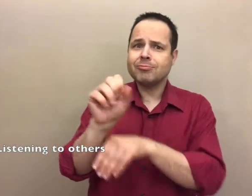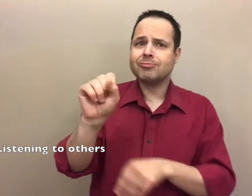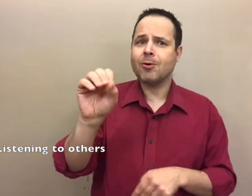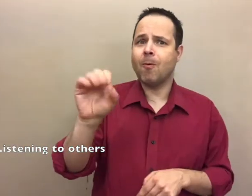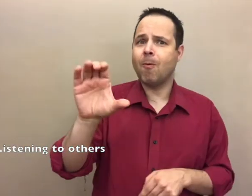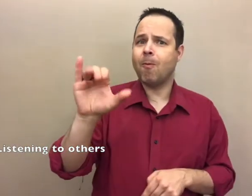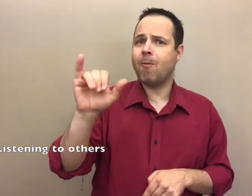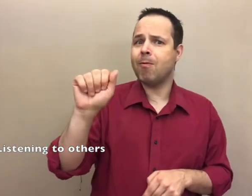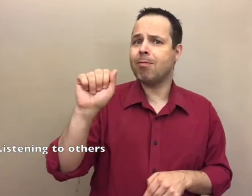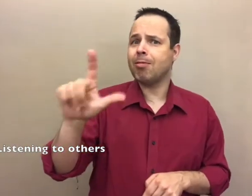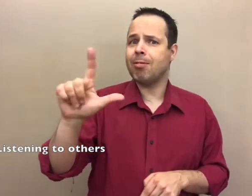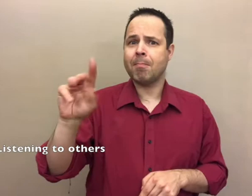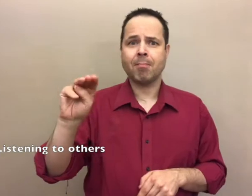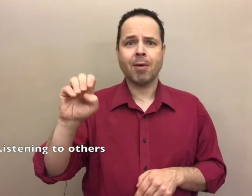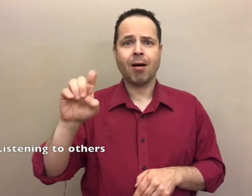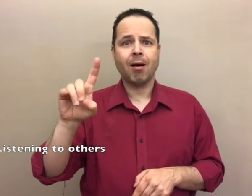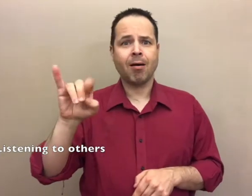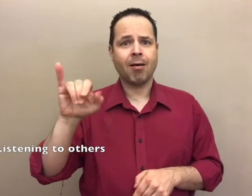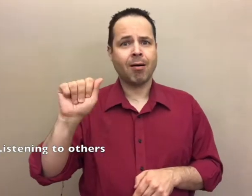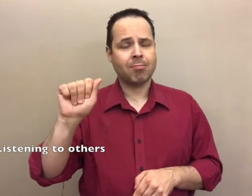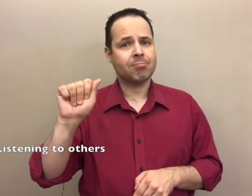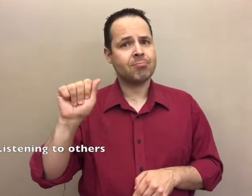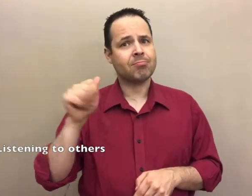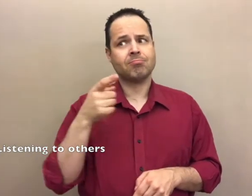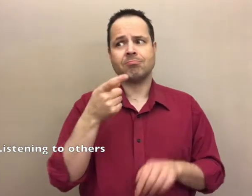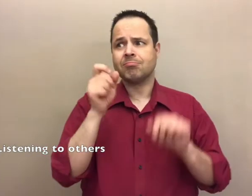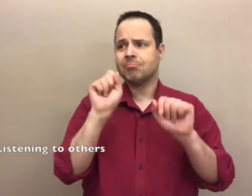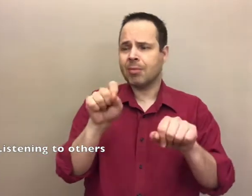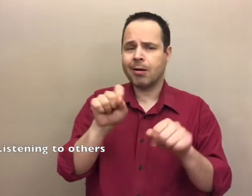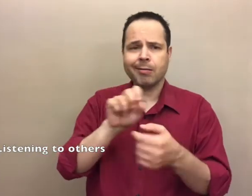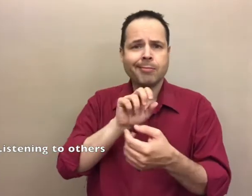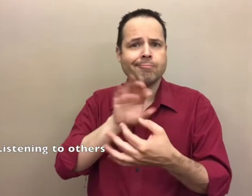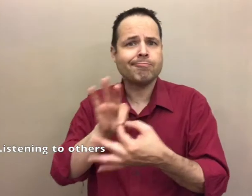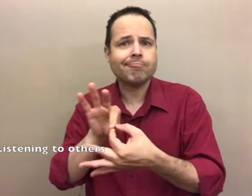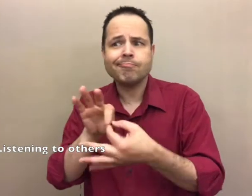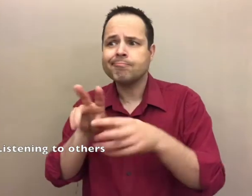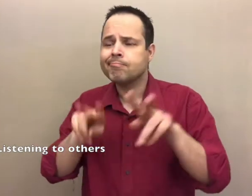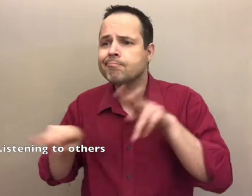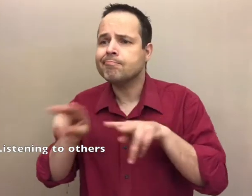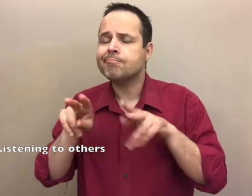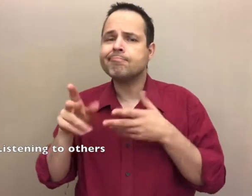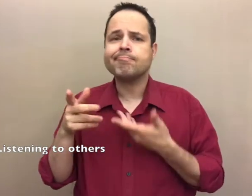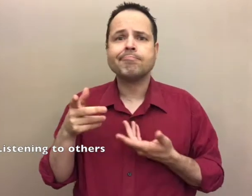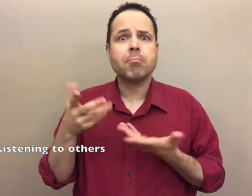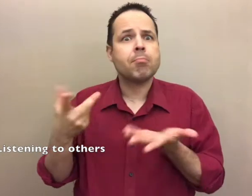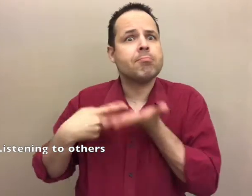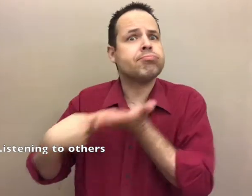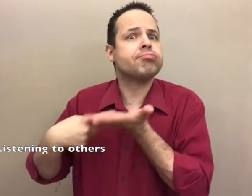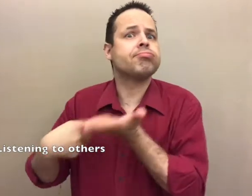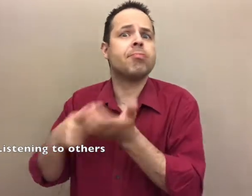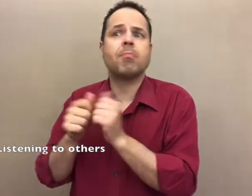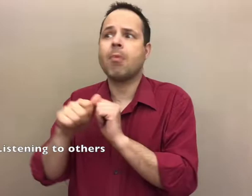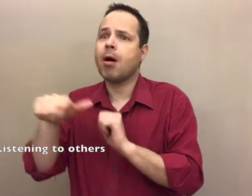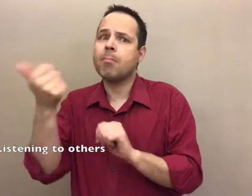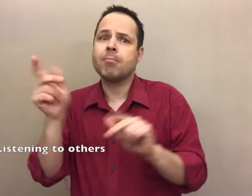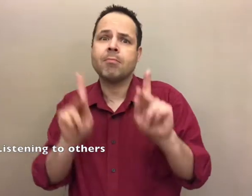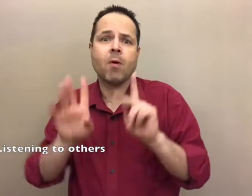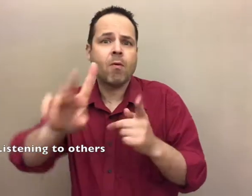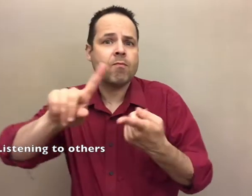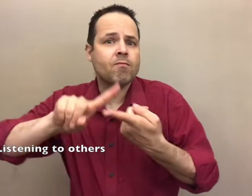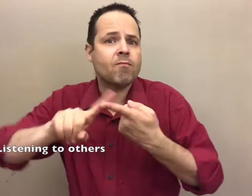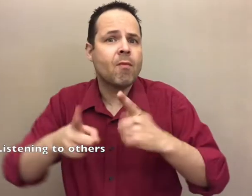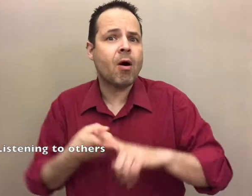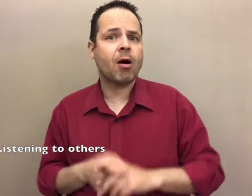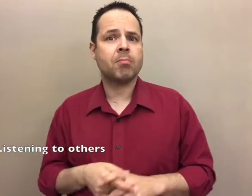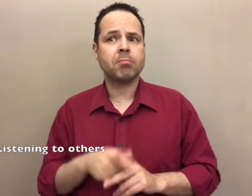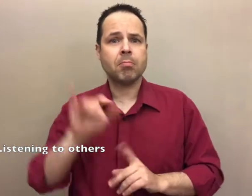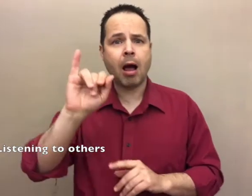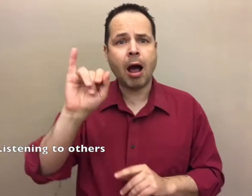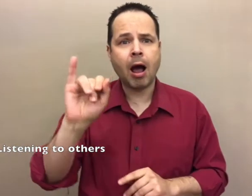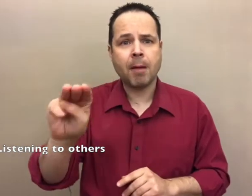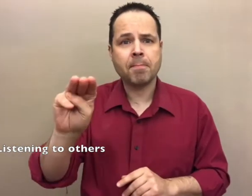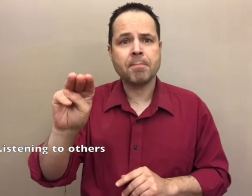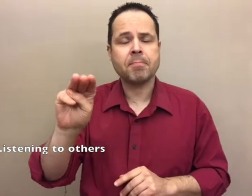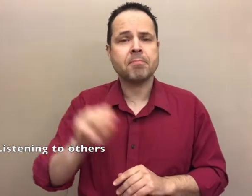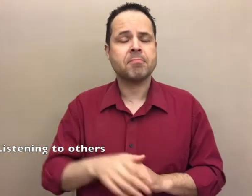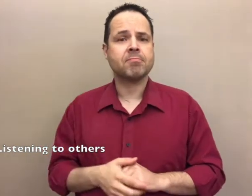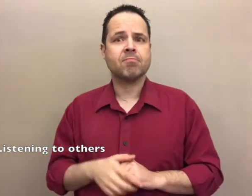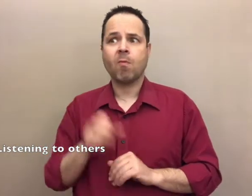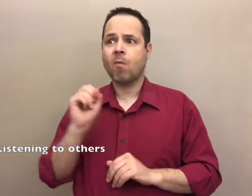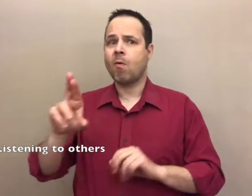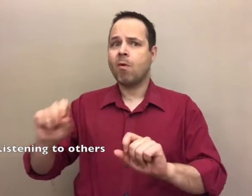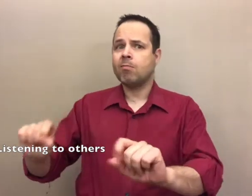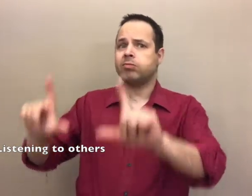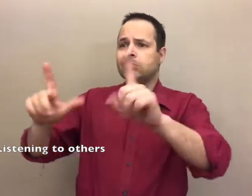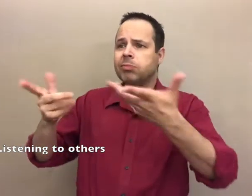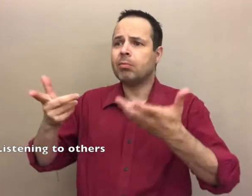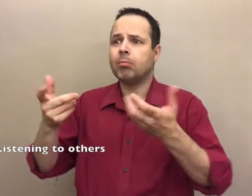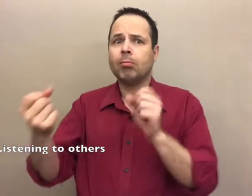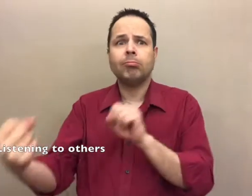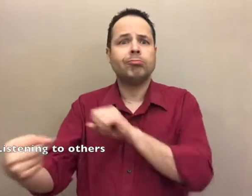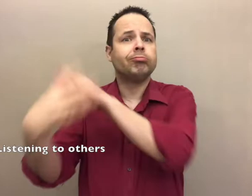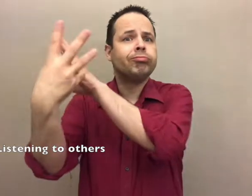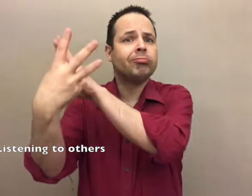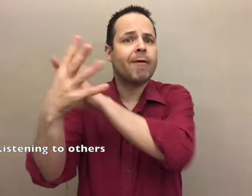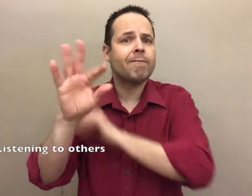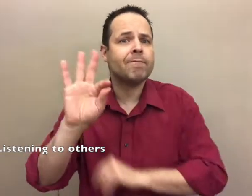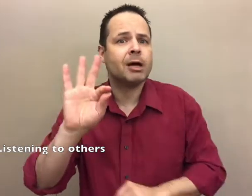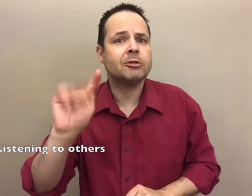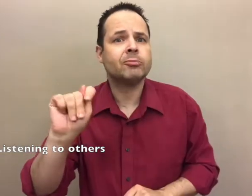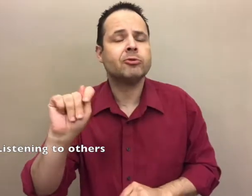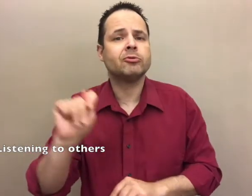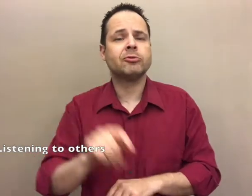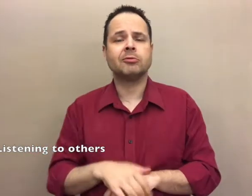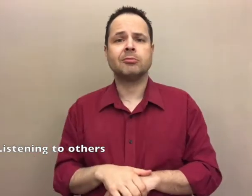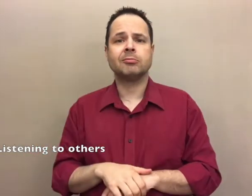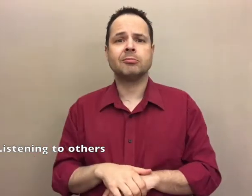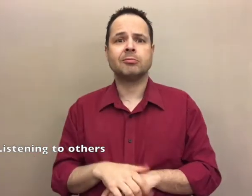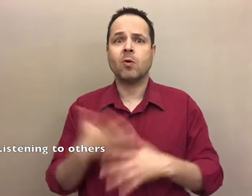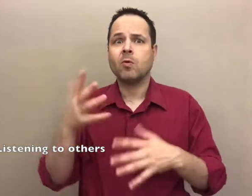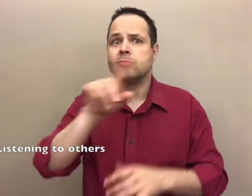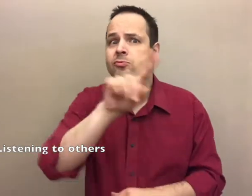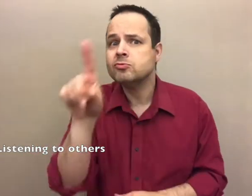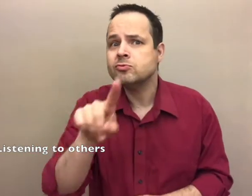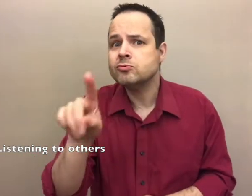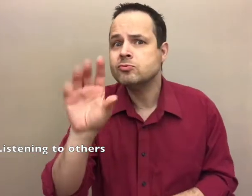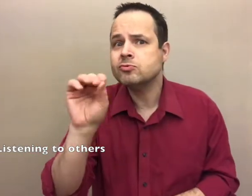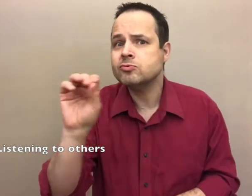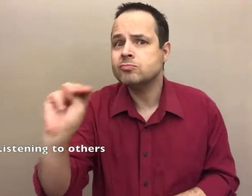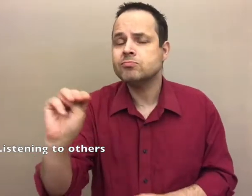Use social media. You could join discussion group with your contacts or friends by IM, FaceTime, or Zoom.